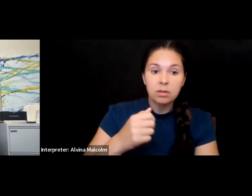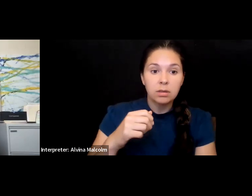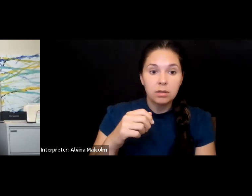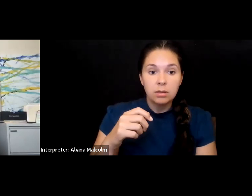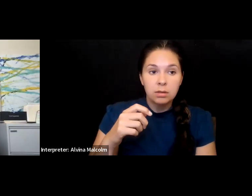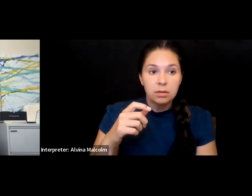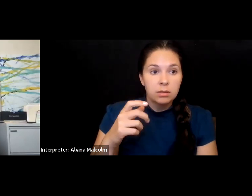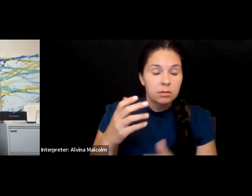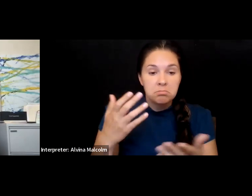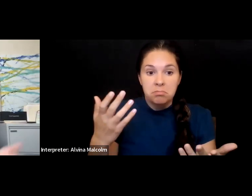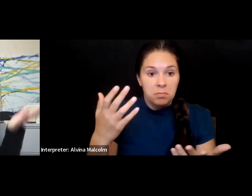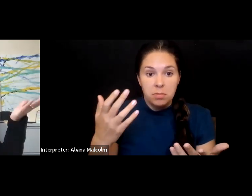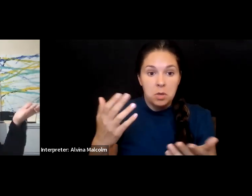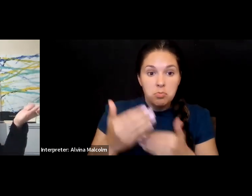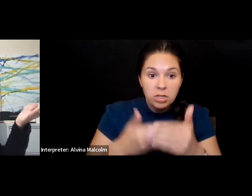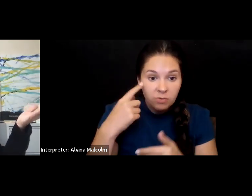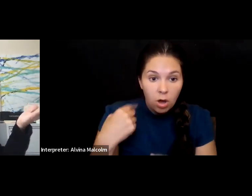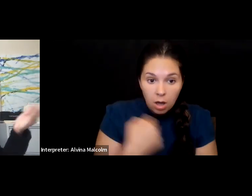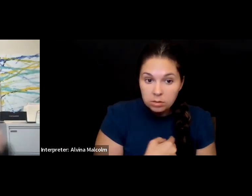and they've lost so much. But there